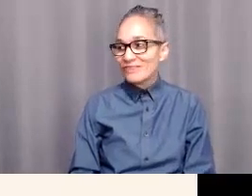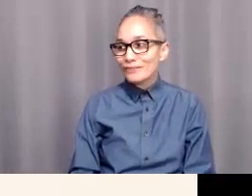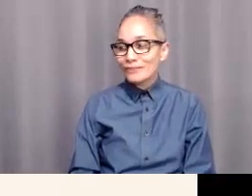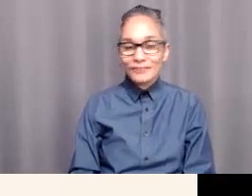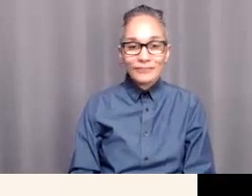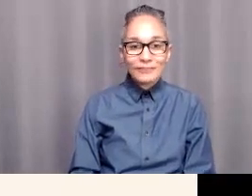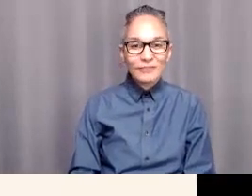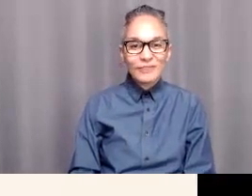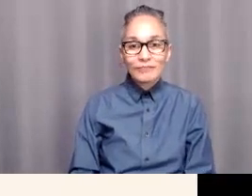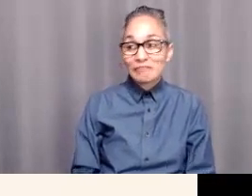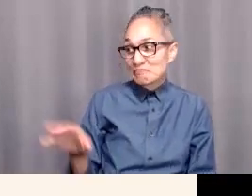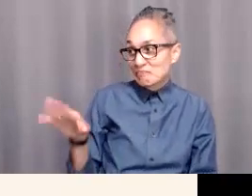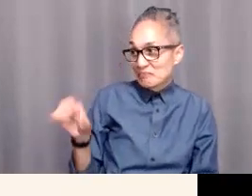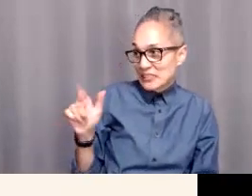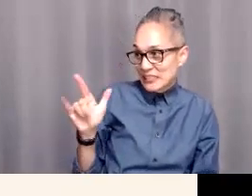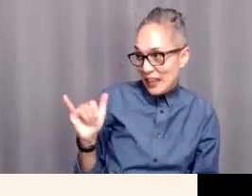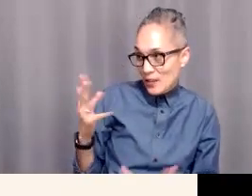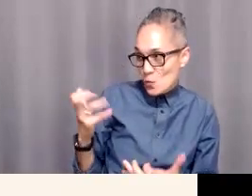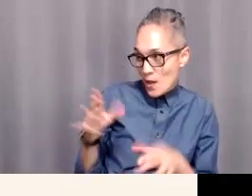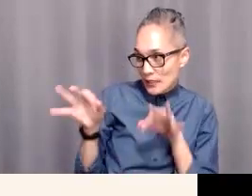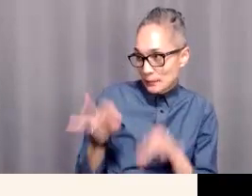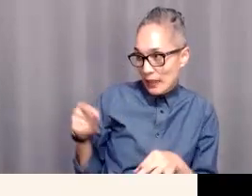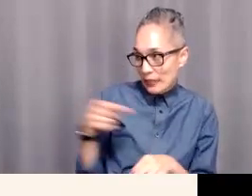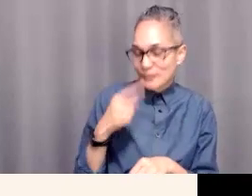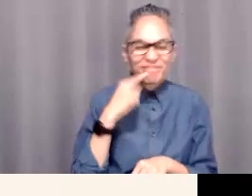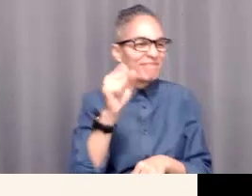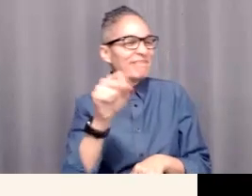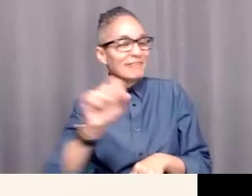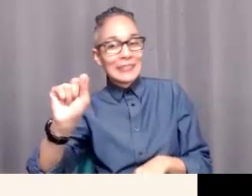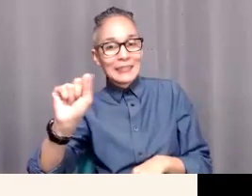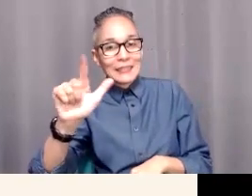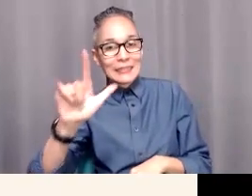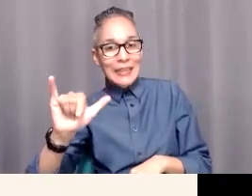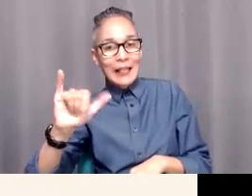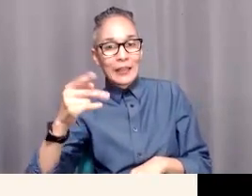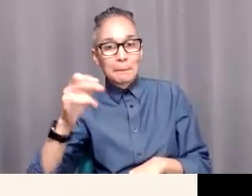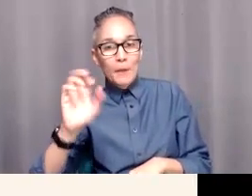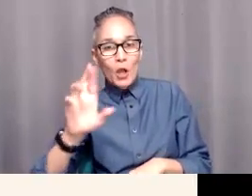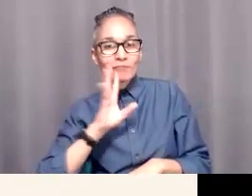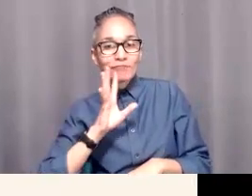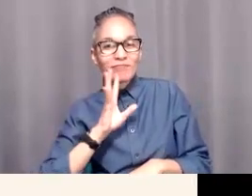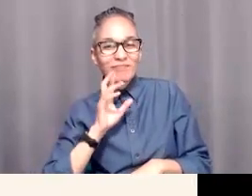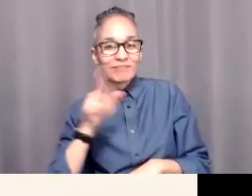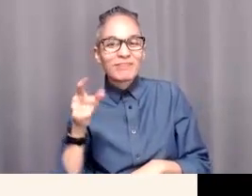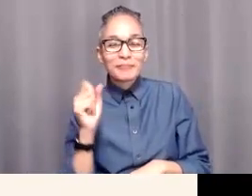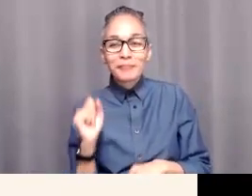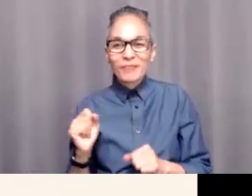Sally do you want to talk about this one? Yeah. Let's see here.